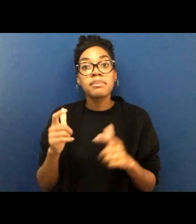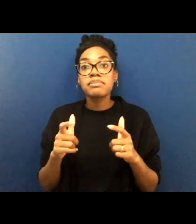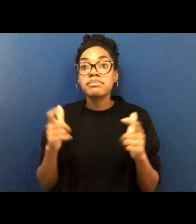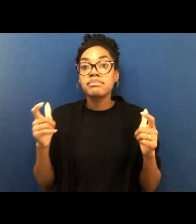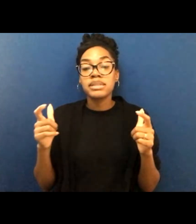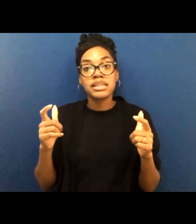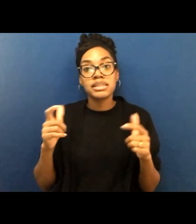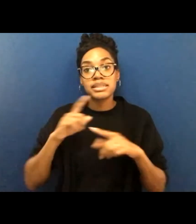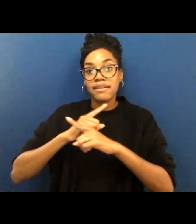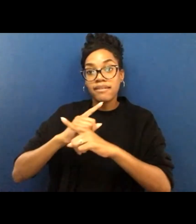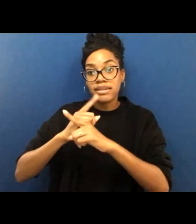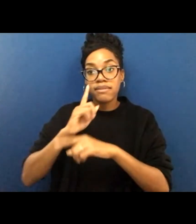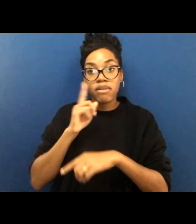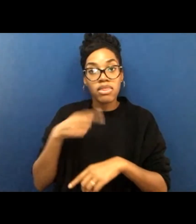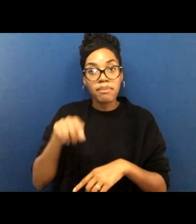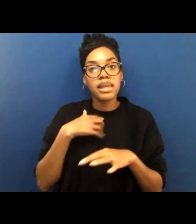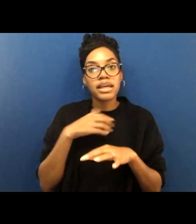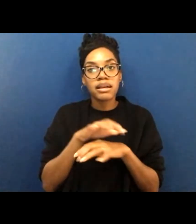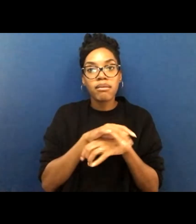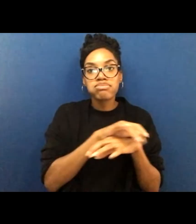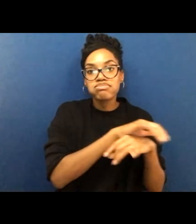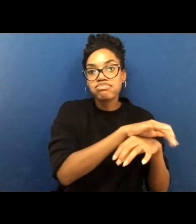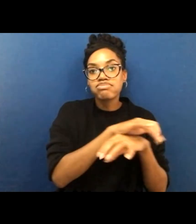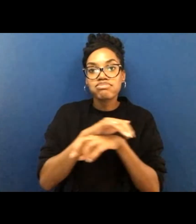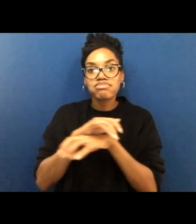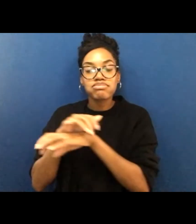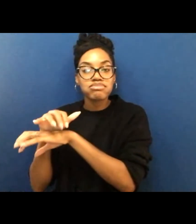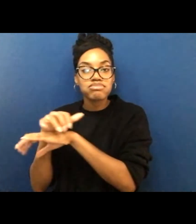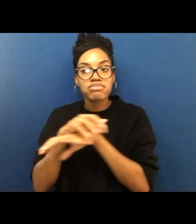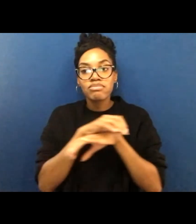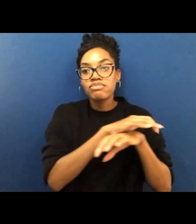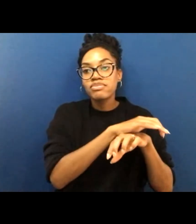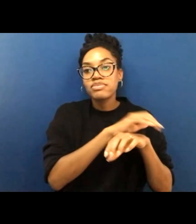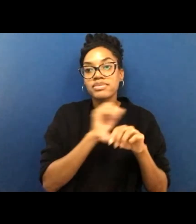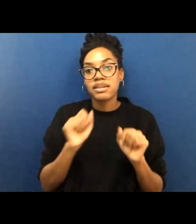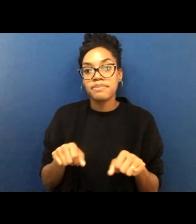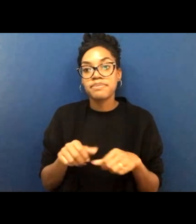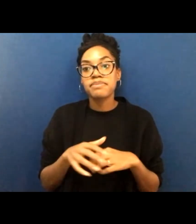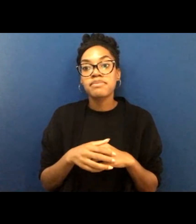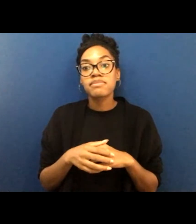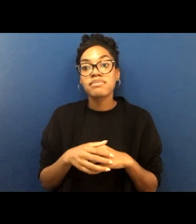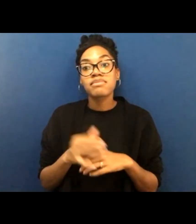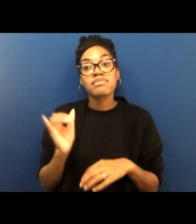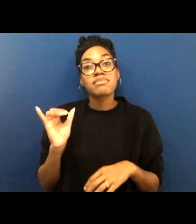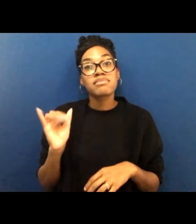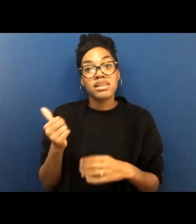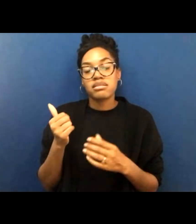And they can kind of scuttle side-to-side, and that's probably the quickest way for them to move.